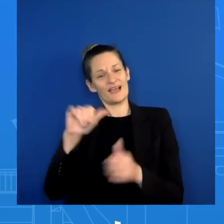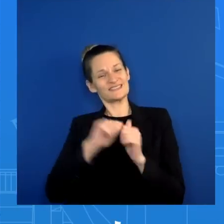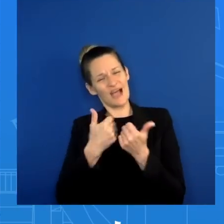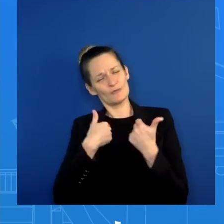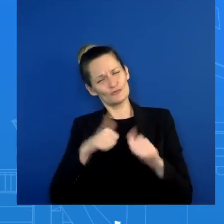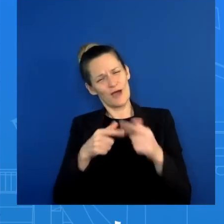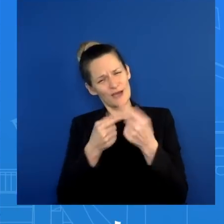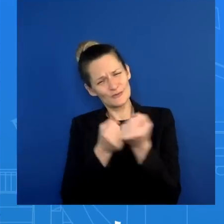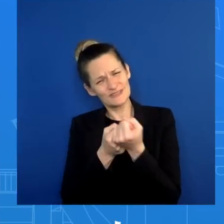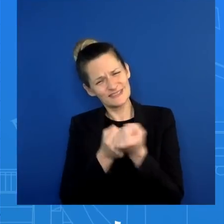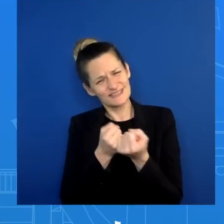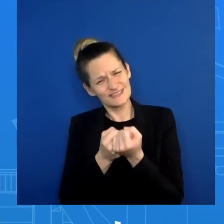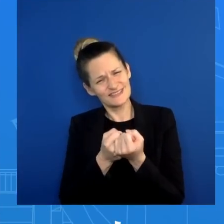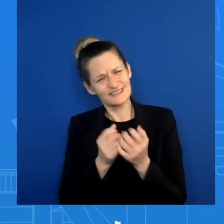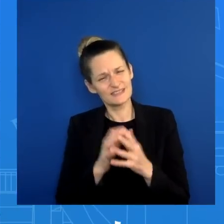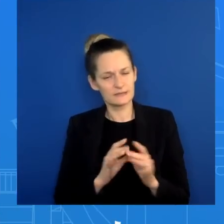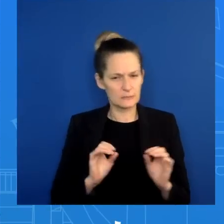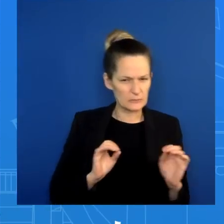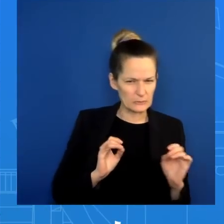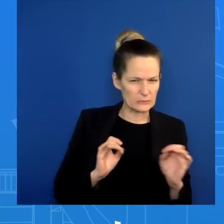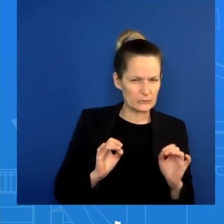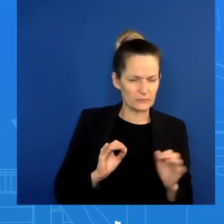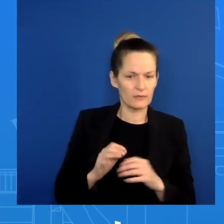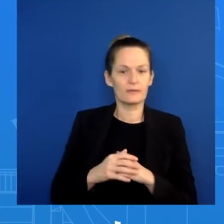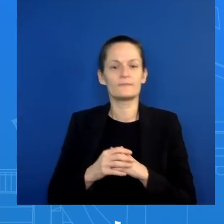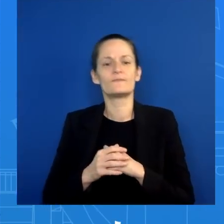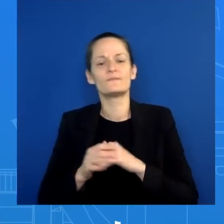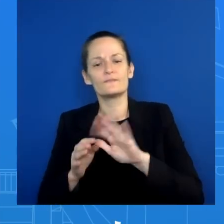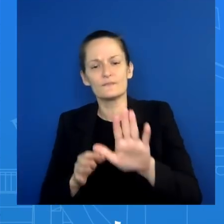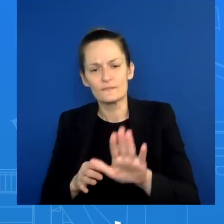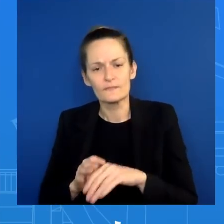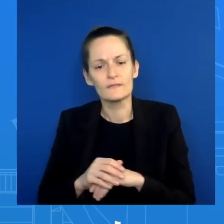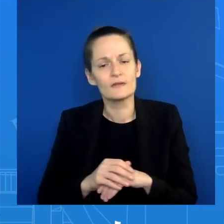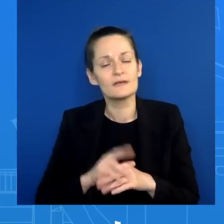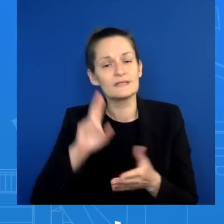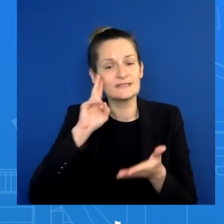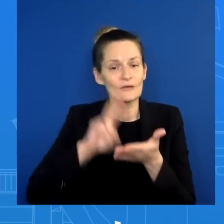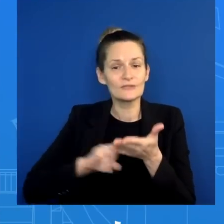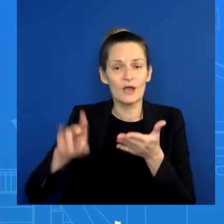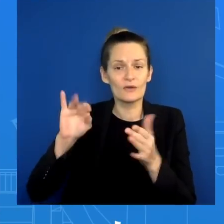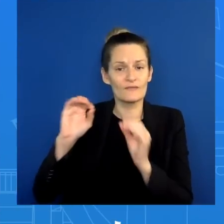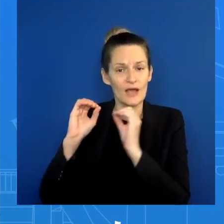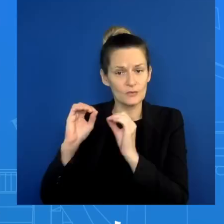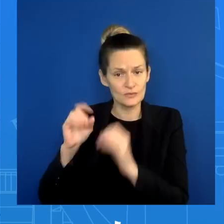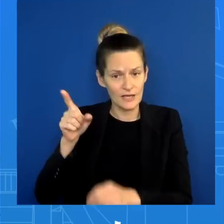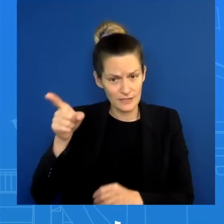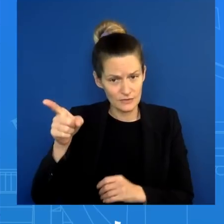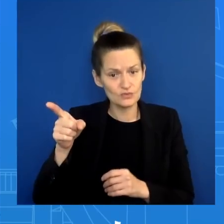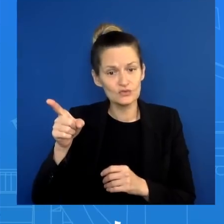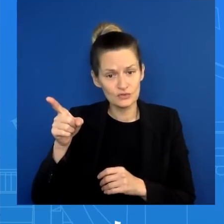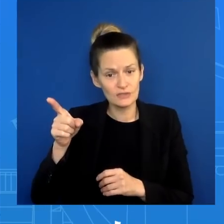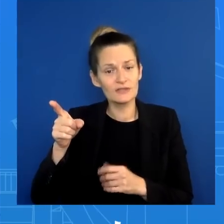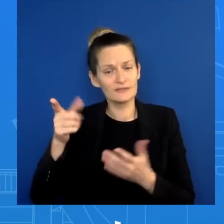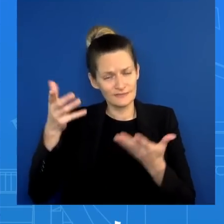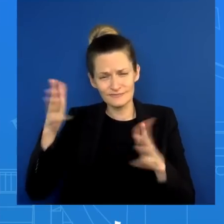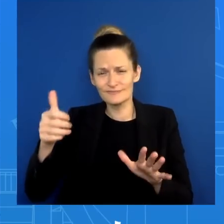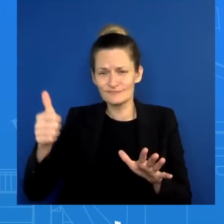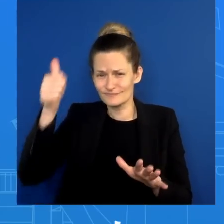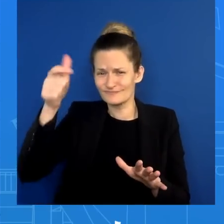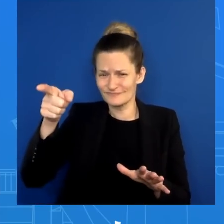of education and his team certainly will be to do that and have been when we talking about cracking down,